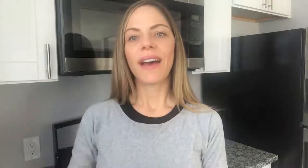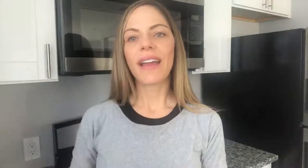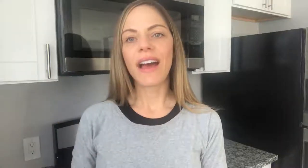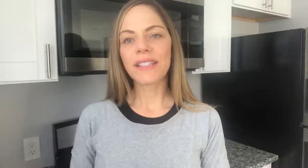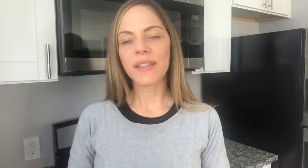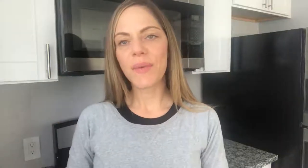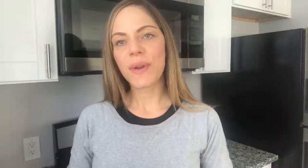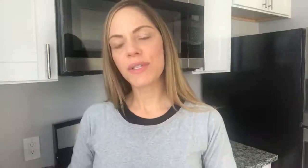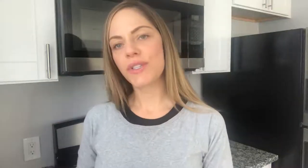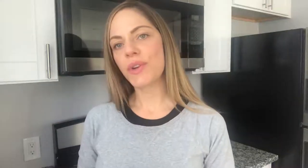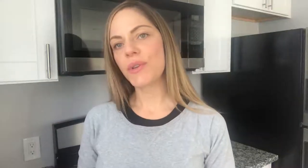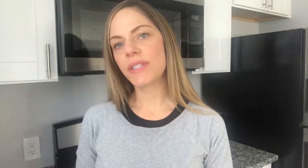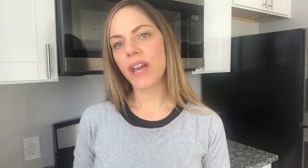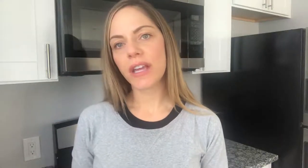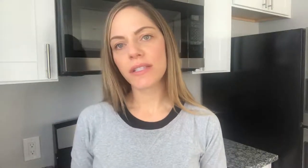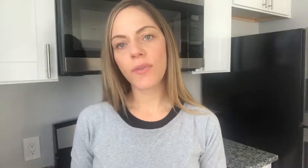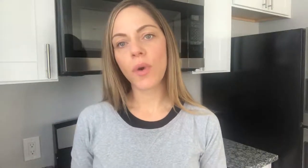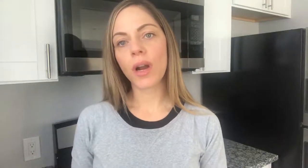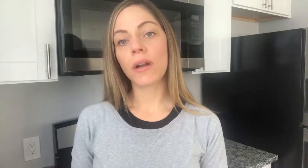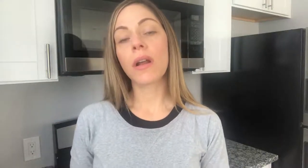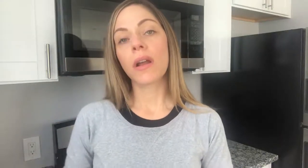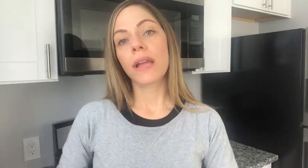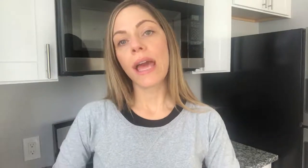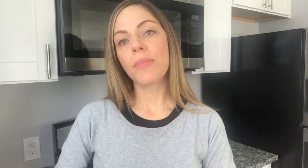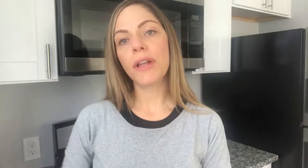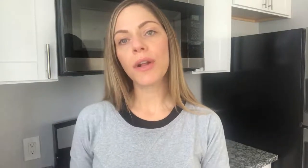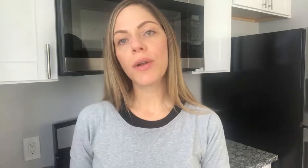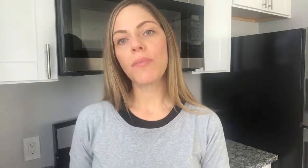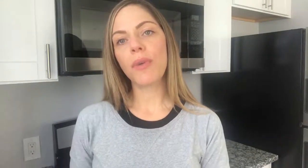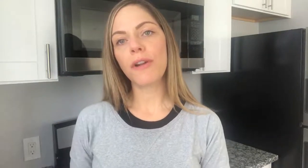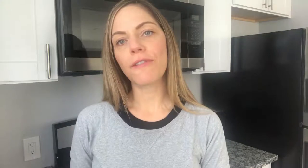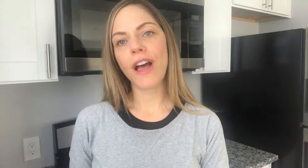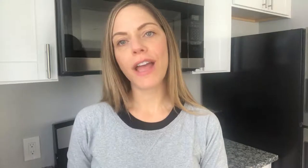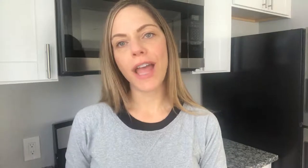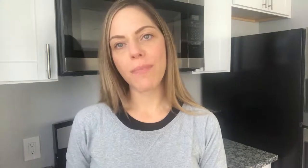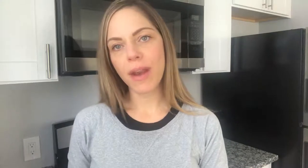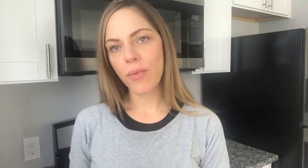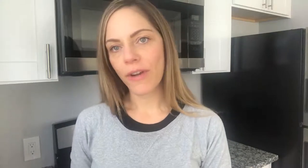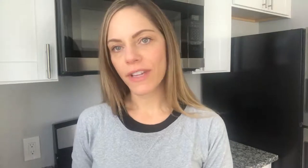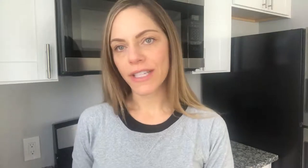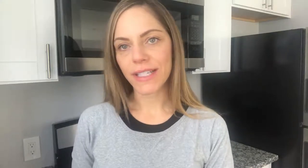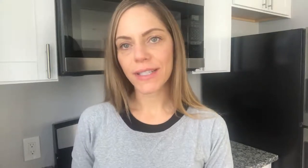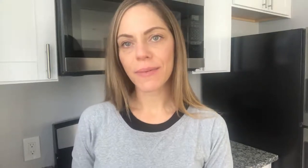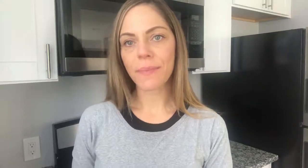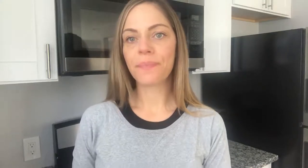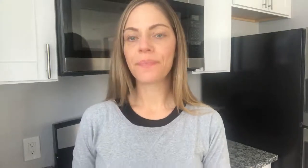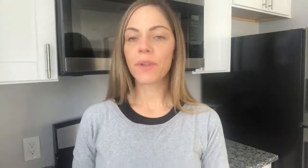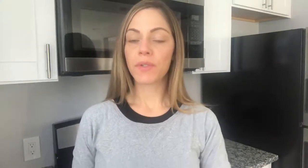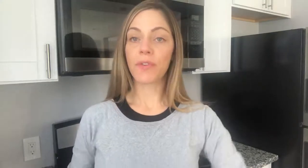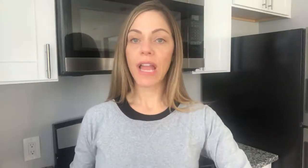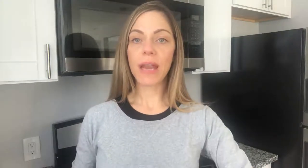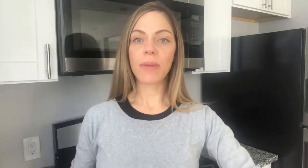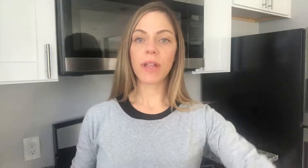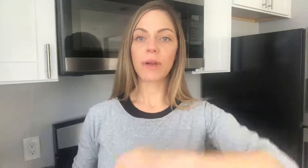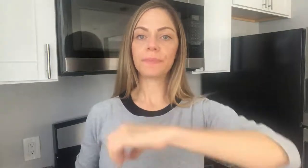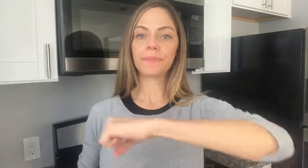Hi guys I wanted to show you the signs for caterpillar, butterfly and metamorphosis. So for caterpillar